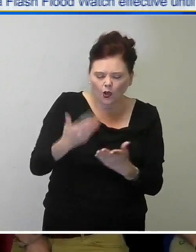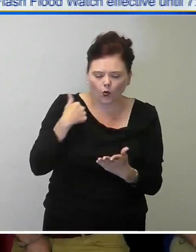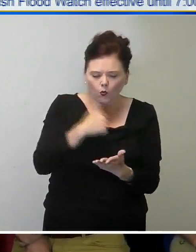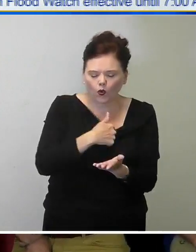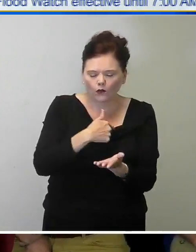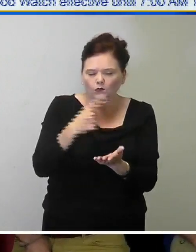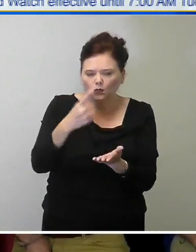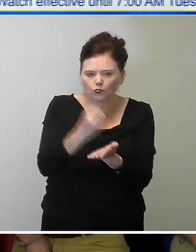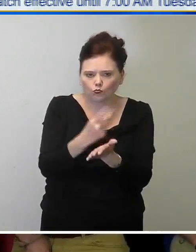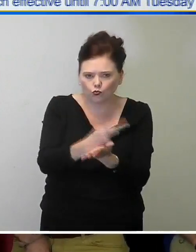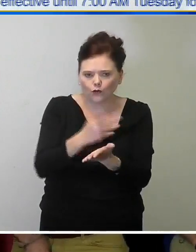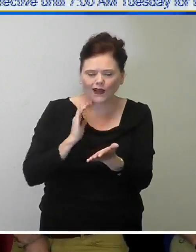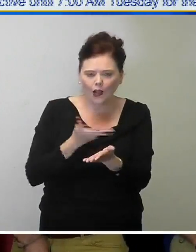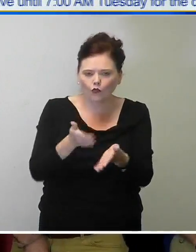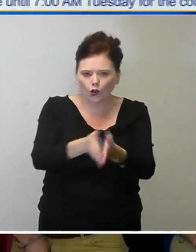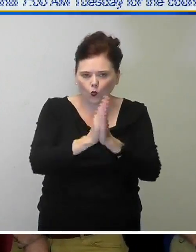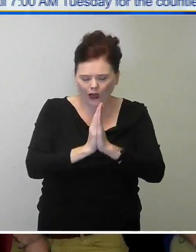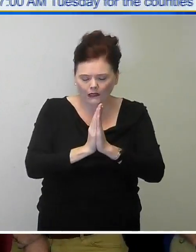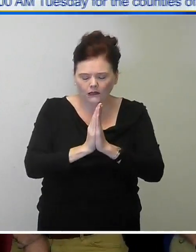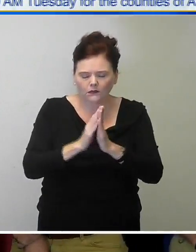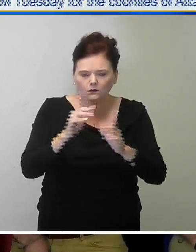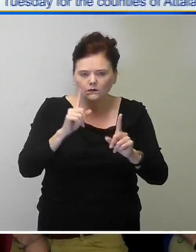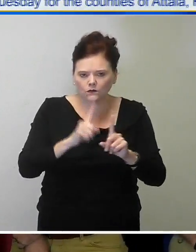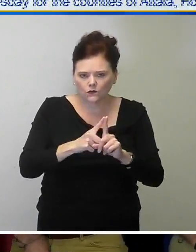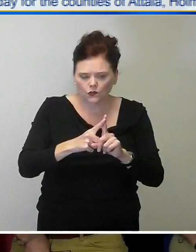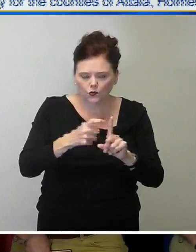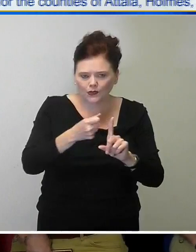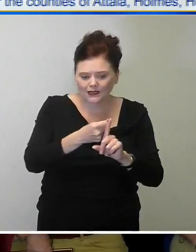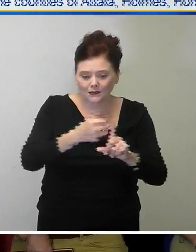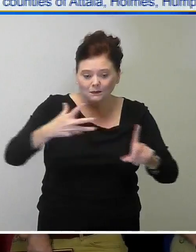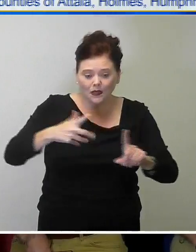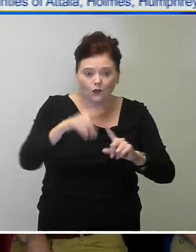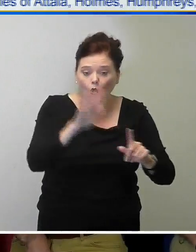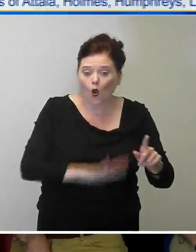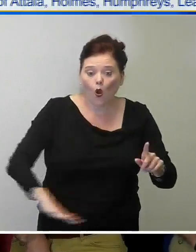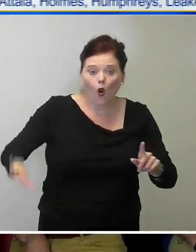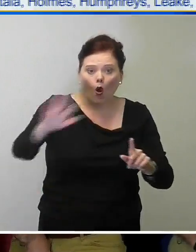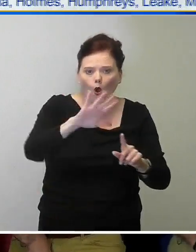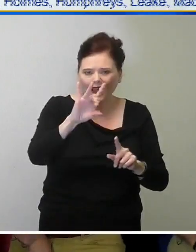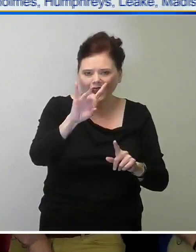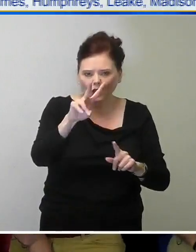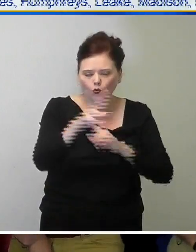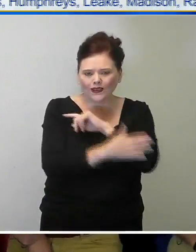HE DID APPROVE OUR PRE-LAND FALL DECLARATION AND HAS APPROVED OUR